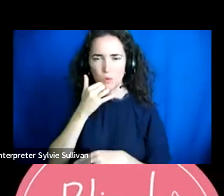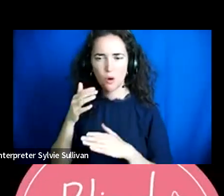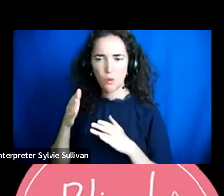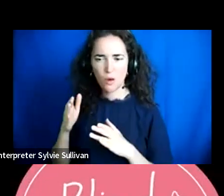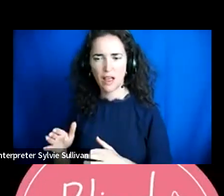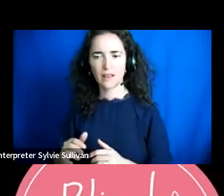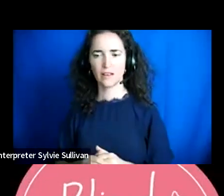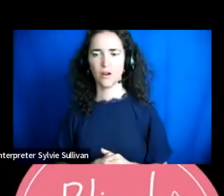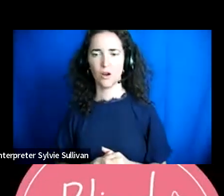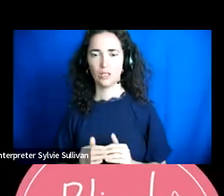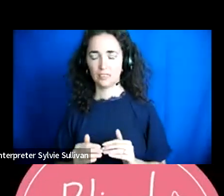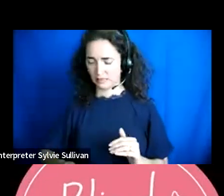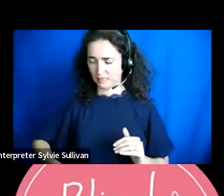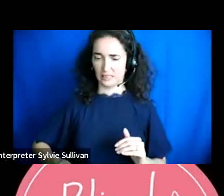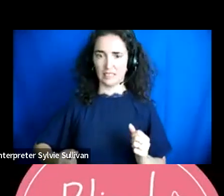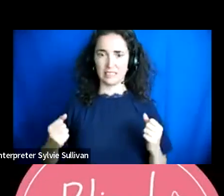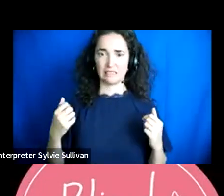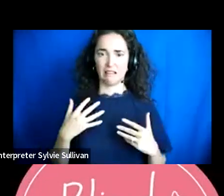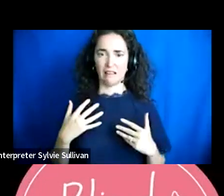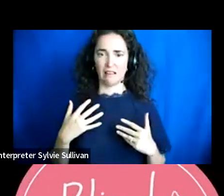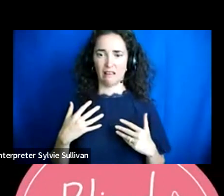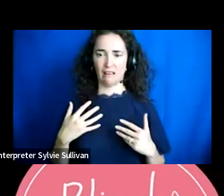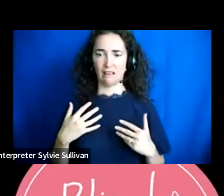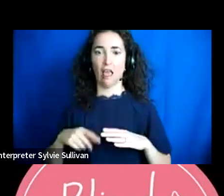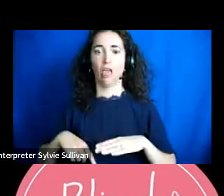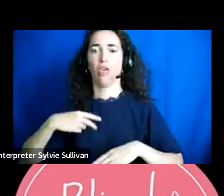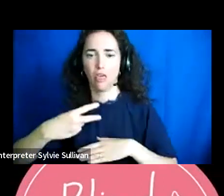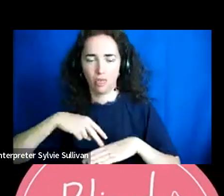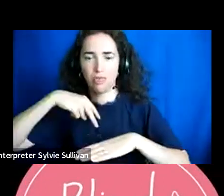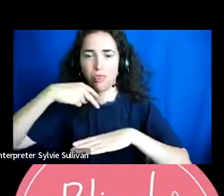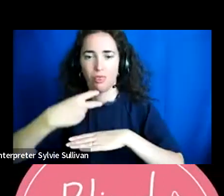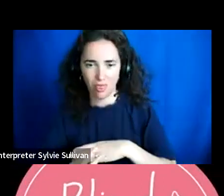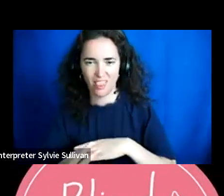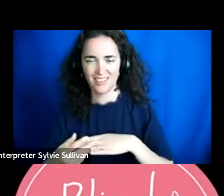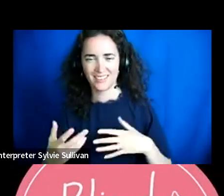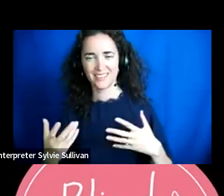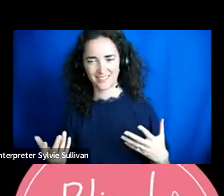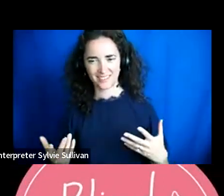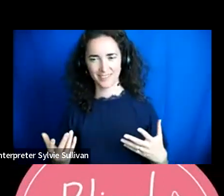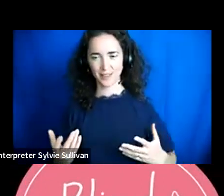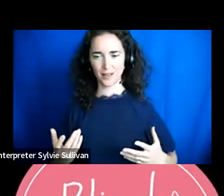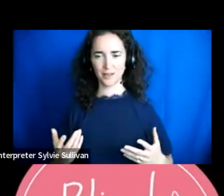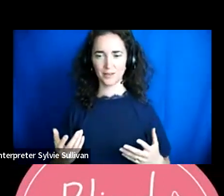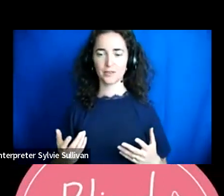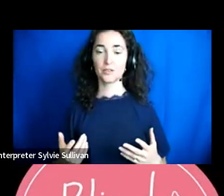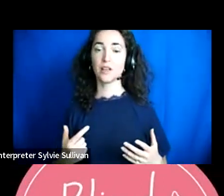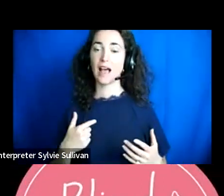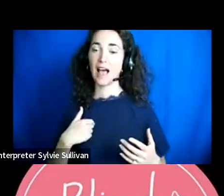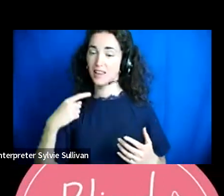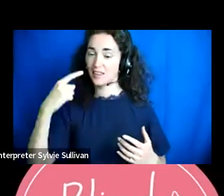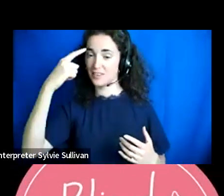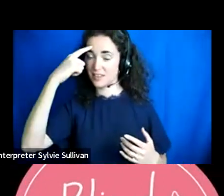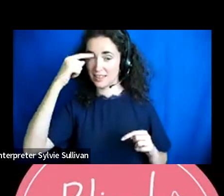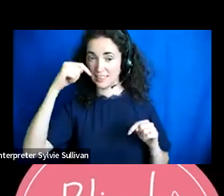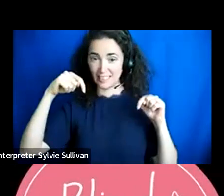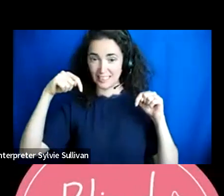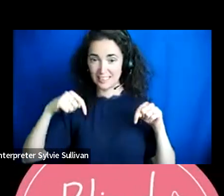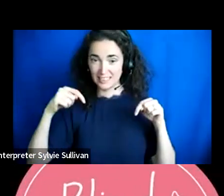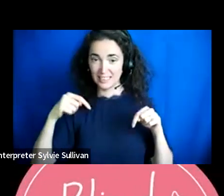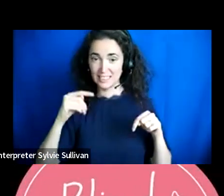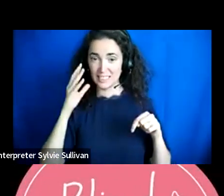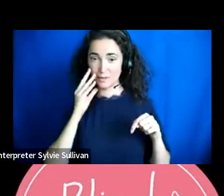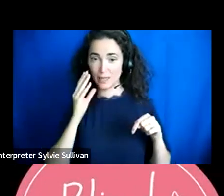too scared to use it, and then i'd end up like tripping, and I think that this experience having to use it that whole week.